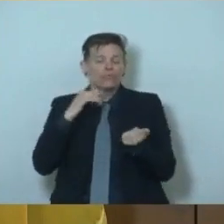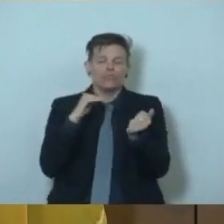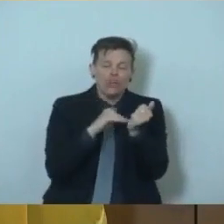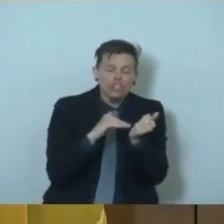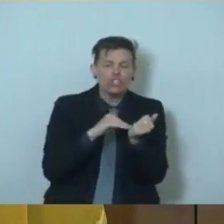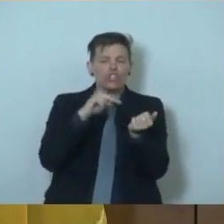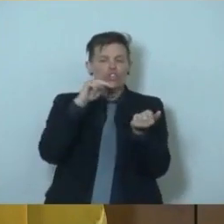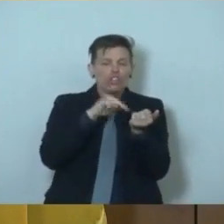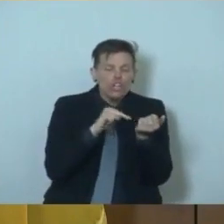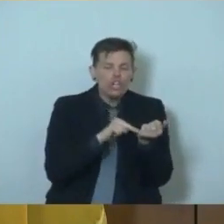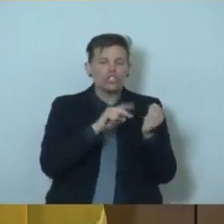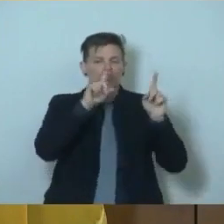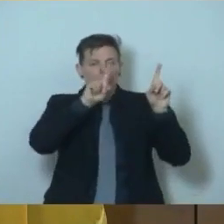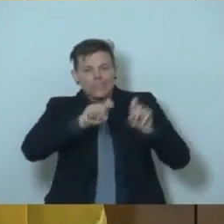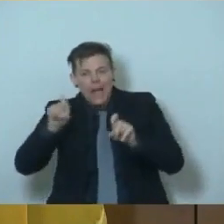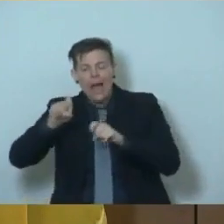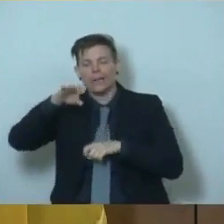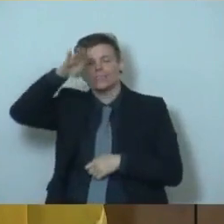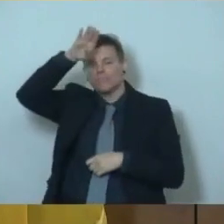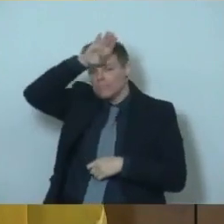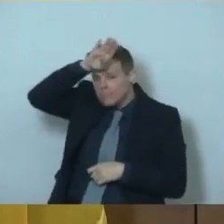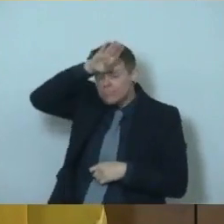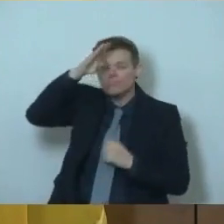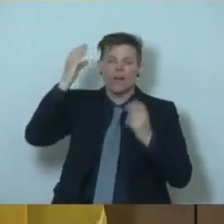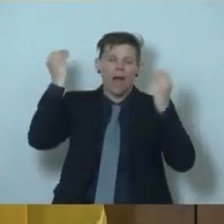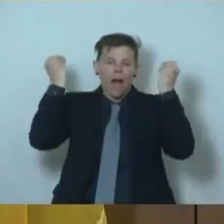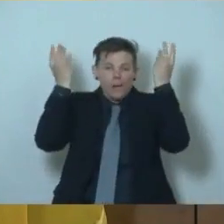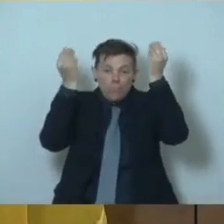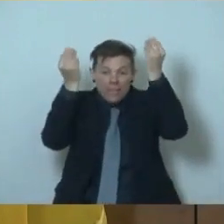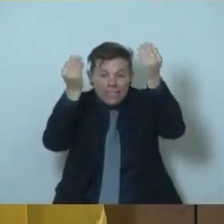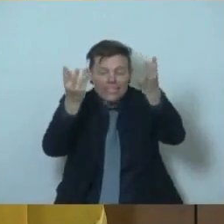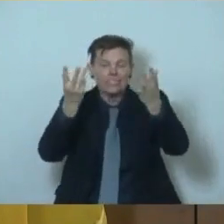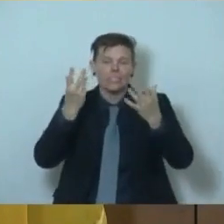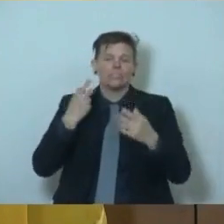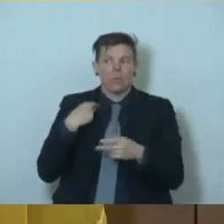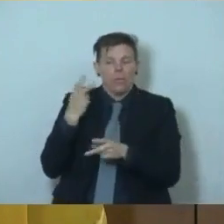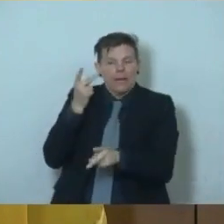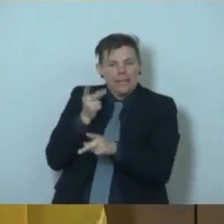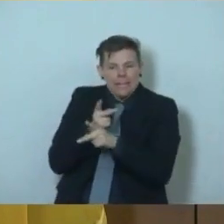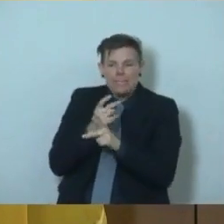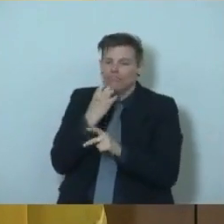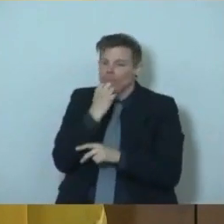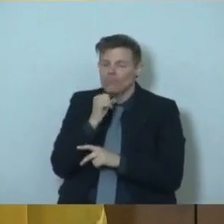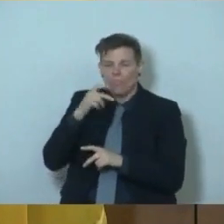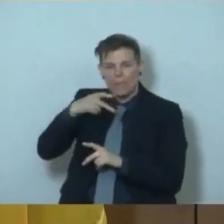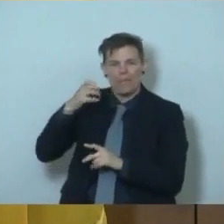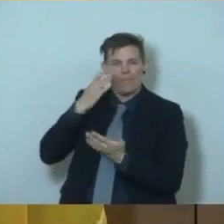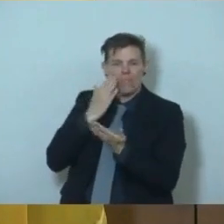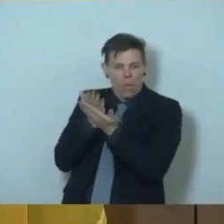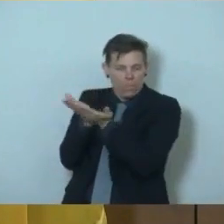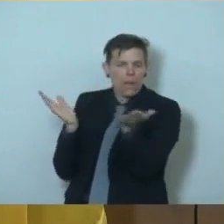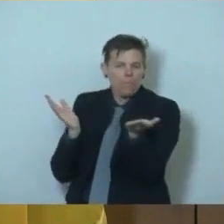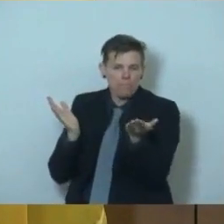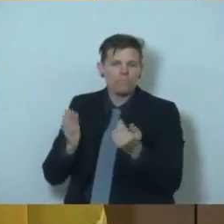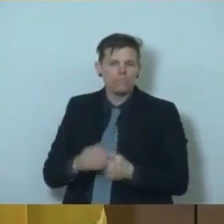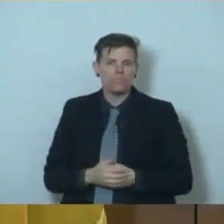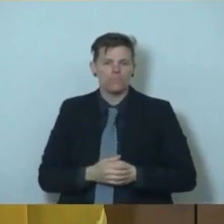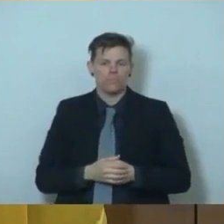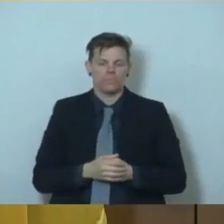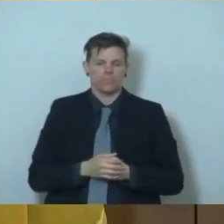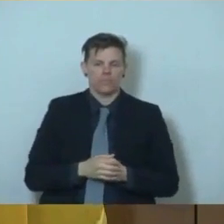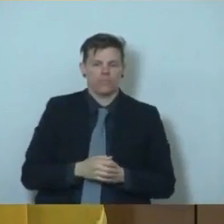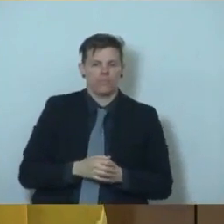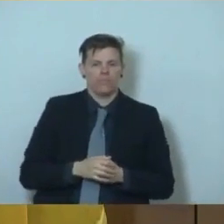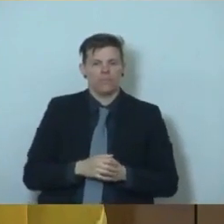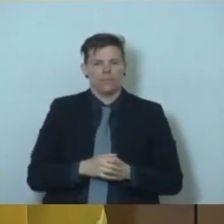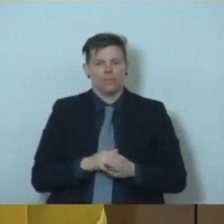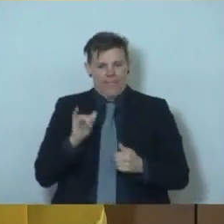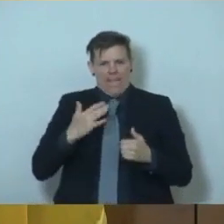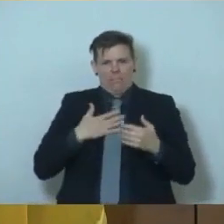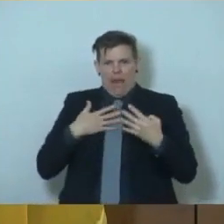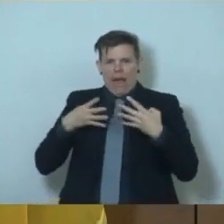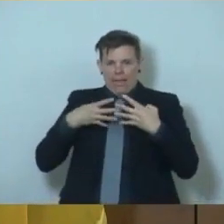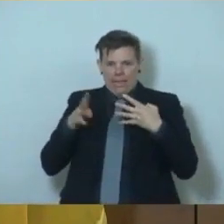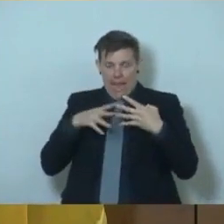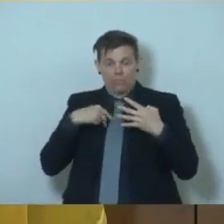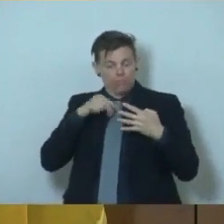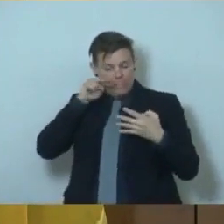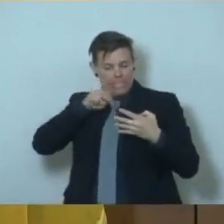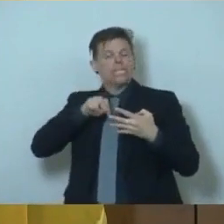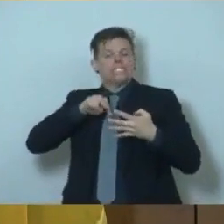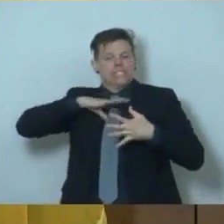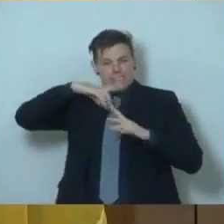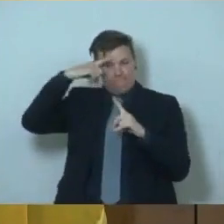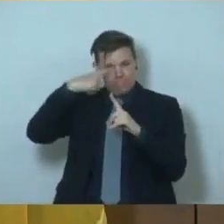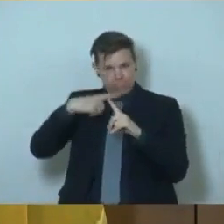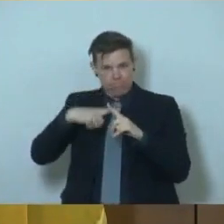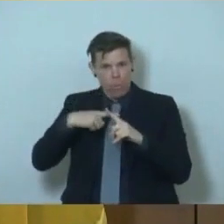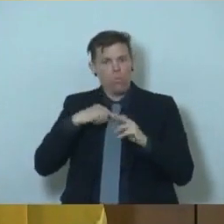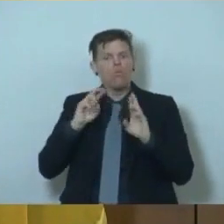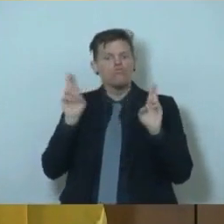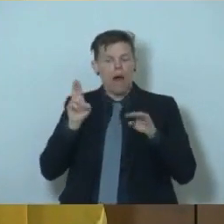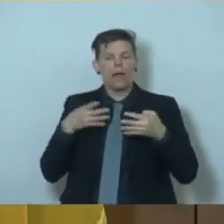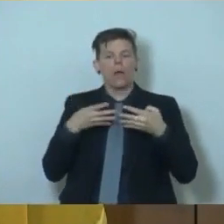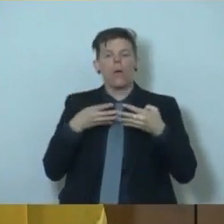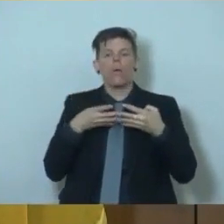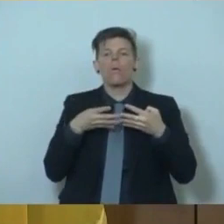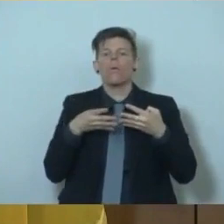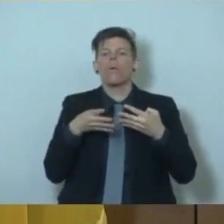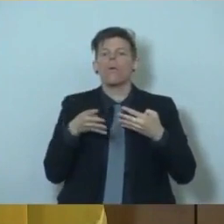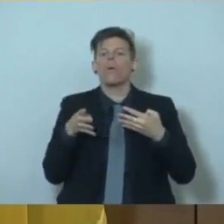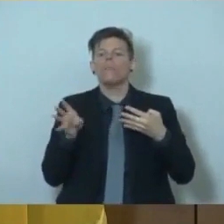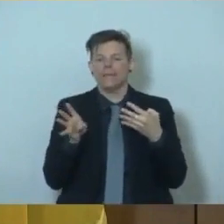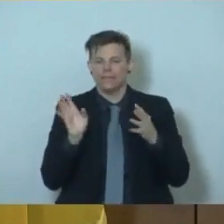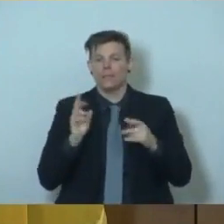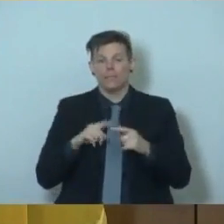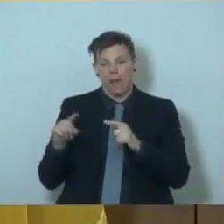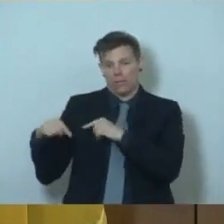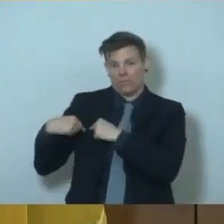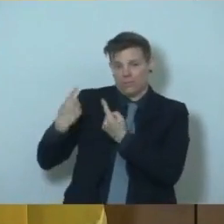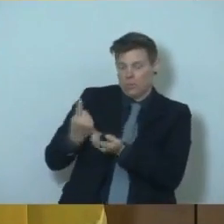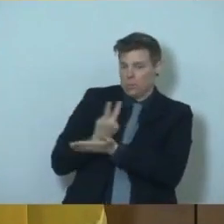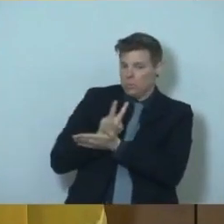ARE PROVIDING DIRECT CIR AND THE HEAL CARE WORKERS AND FIRST RESPONDERS BUT WHERE ZER MAKES SINCE WE SHOULD DO IT AND KEEP USING THAT GATING CRAY YEAR TO SO I, I AM STILL OPTIMISTIC BUT